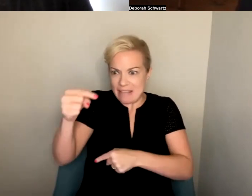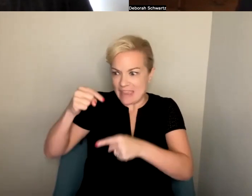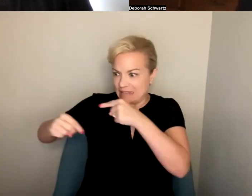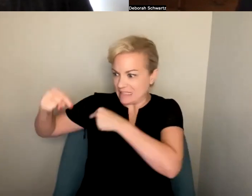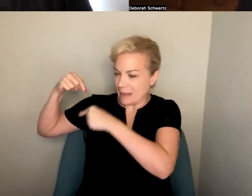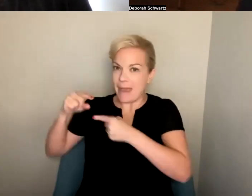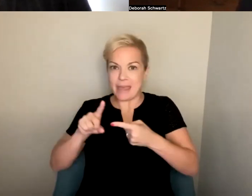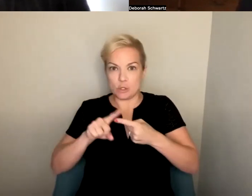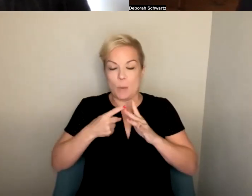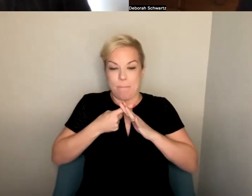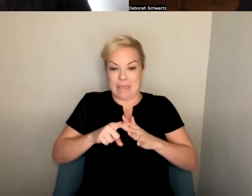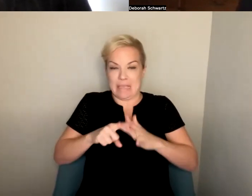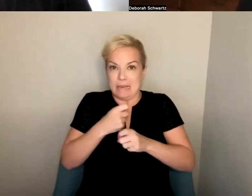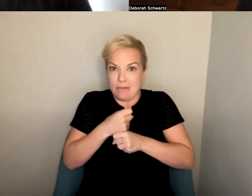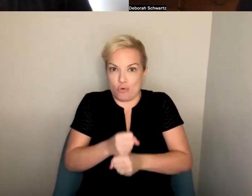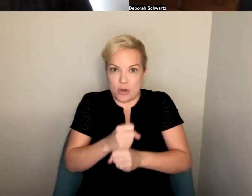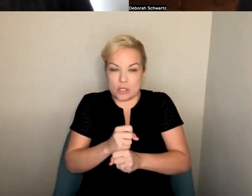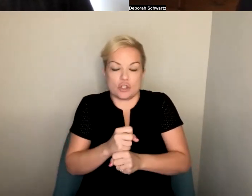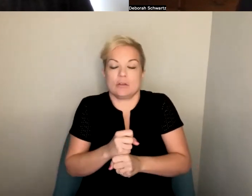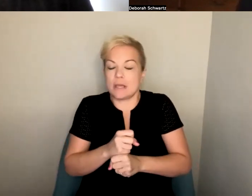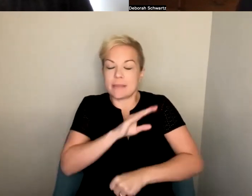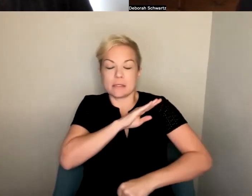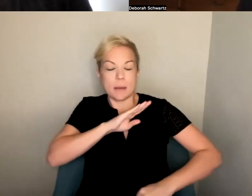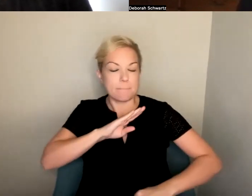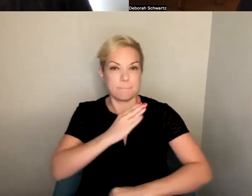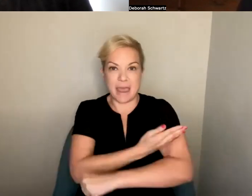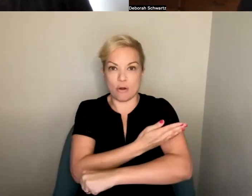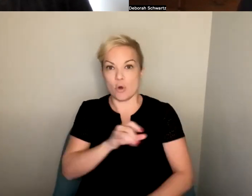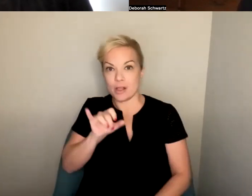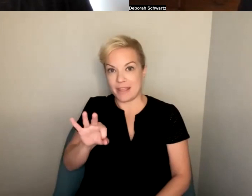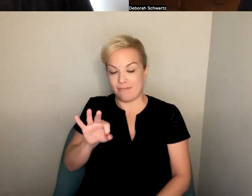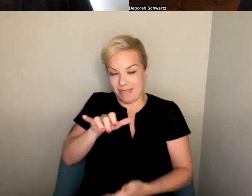the actors of creation, that's very powerful and so if they're mishandled they can actually turn